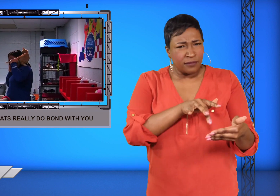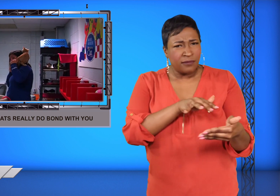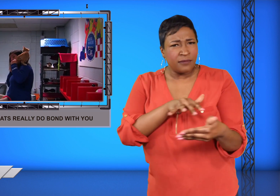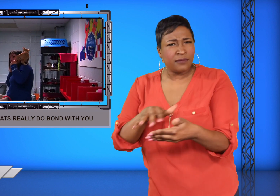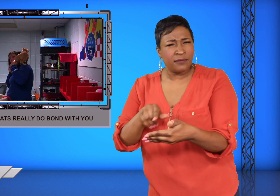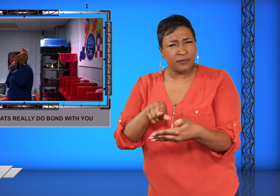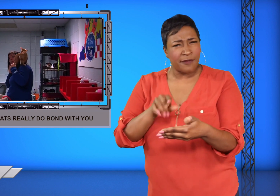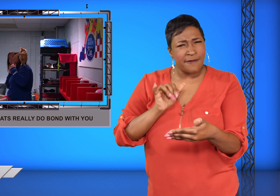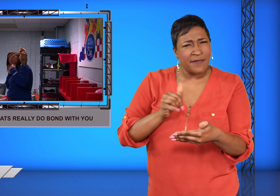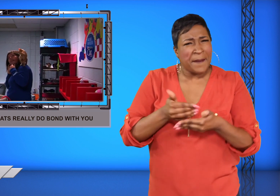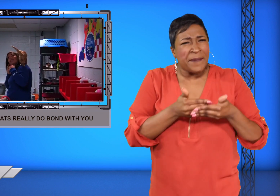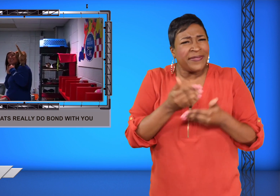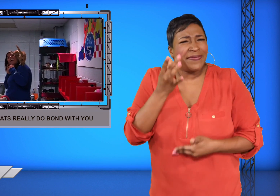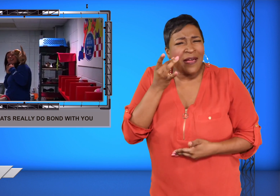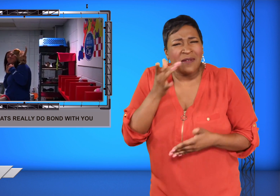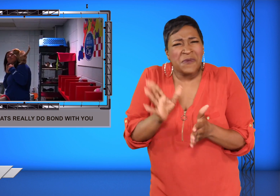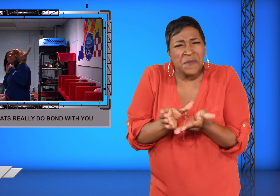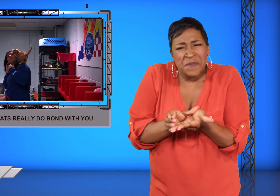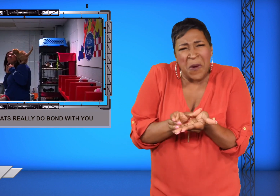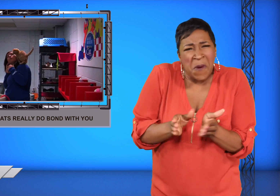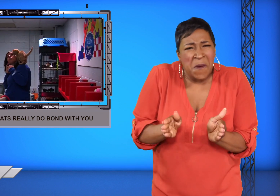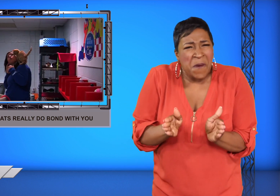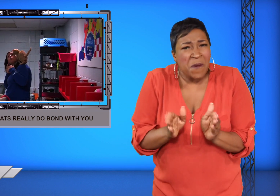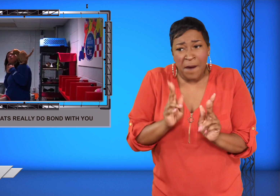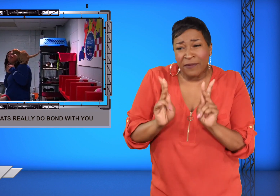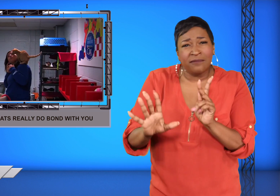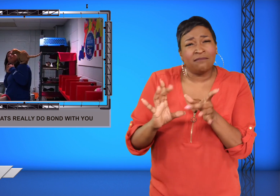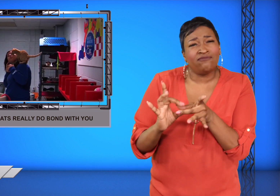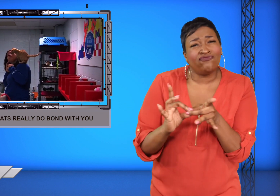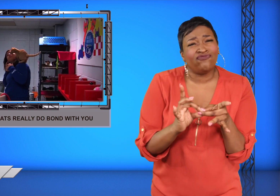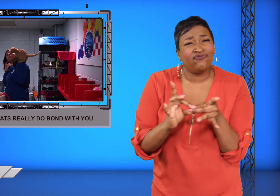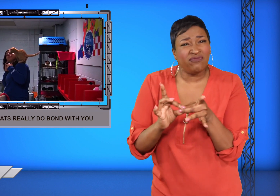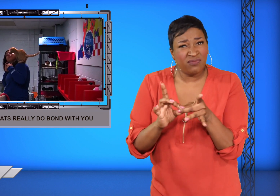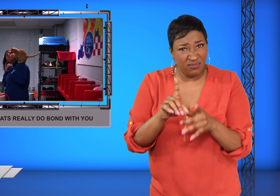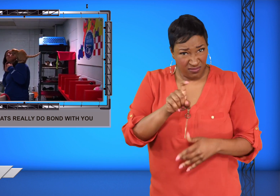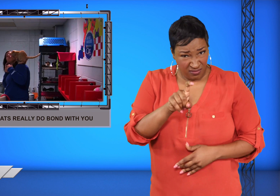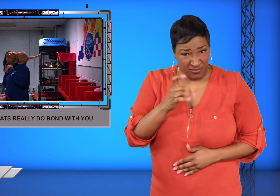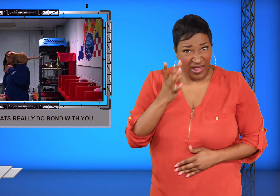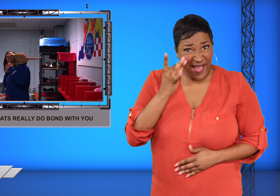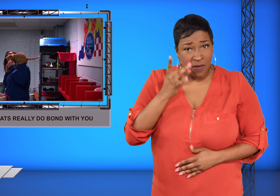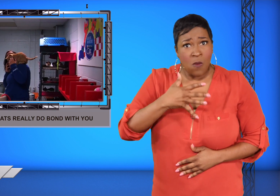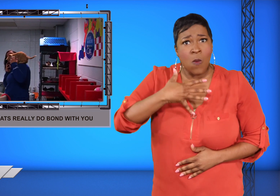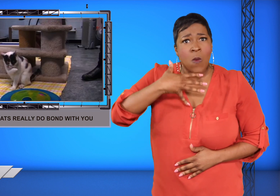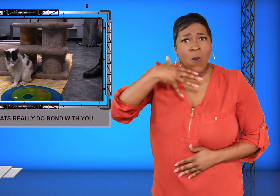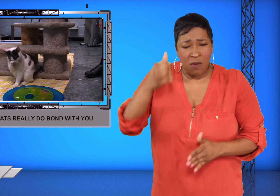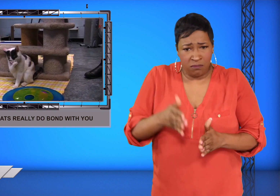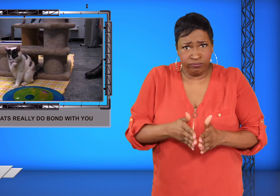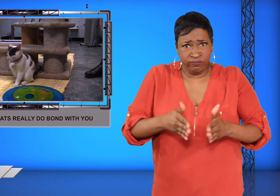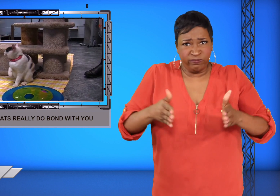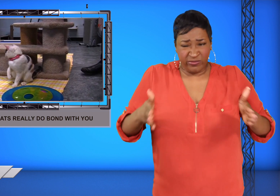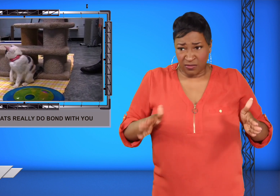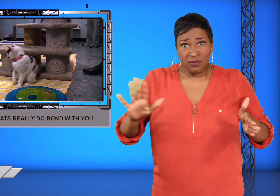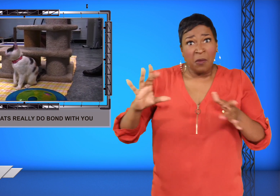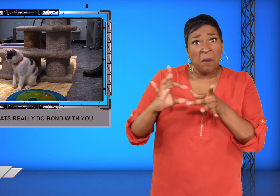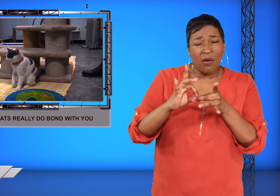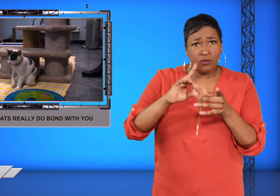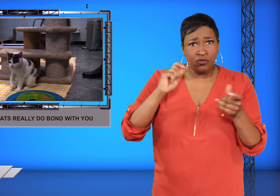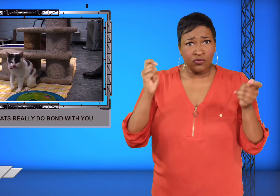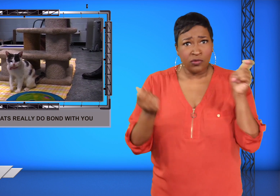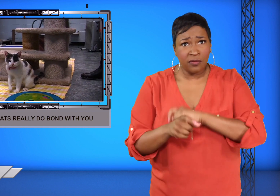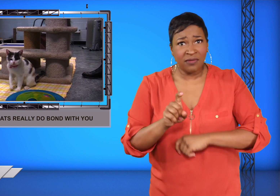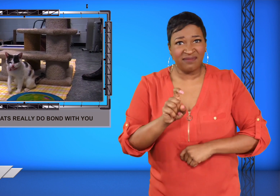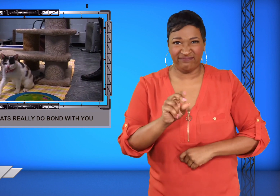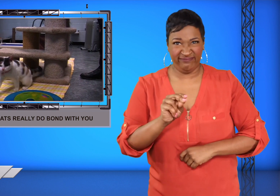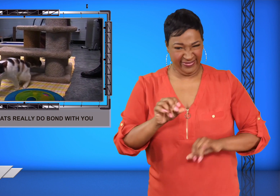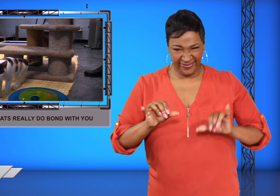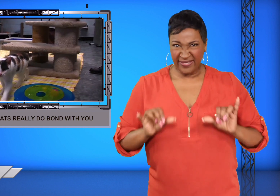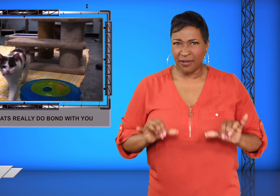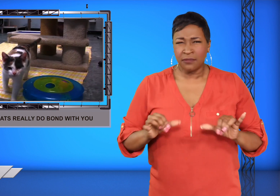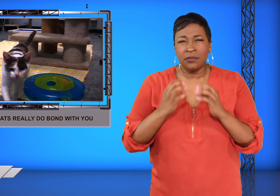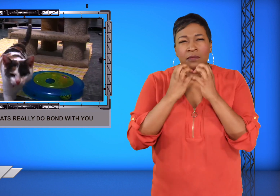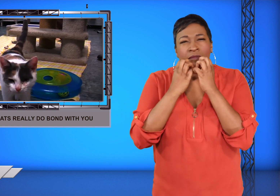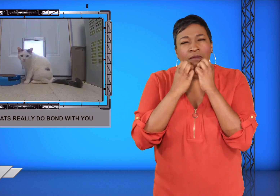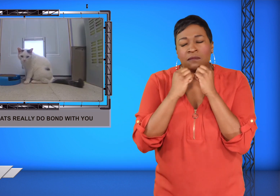Their findings shows that the cats' bonds with people were stable in adulthood, and not just